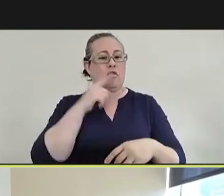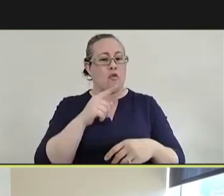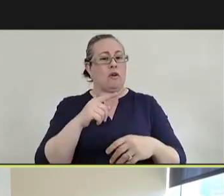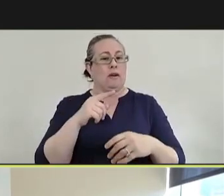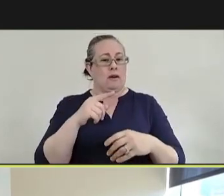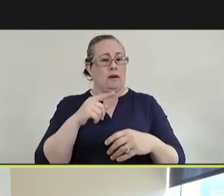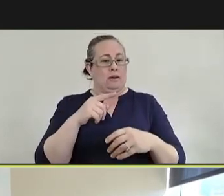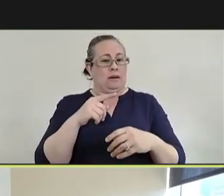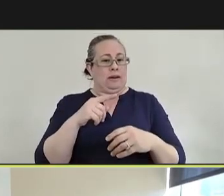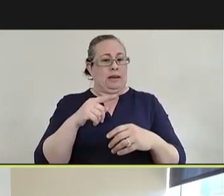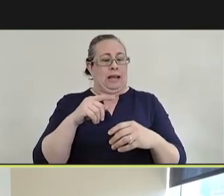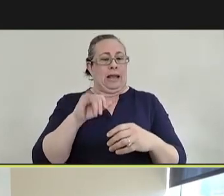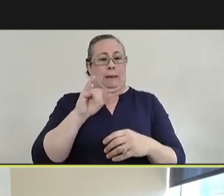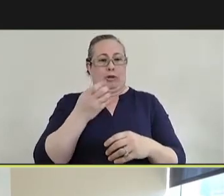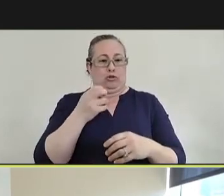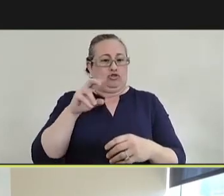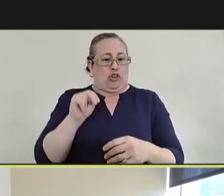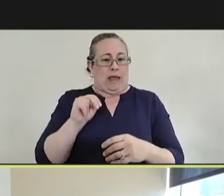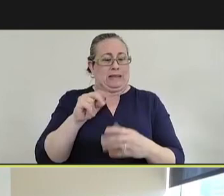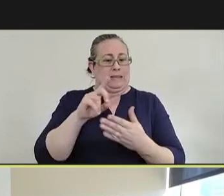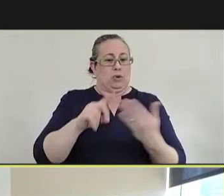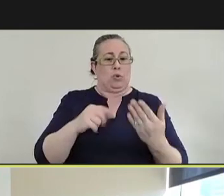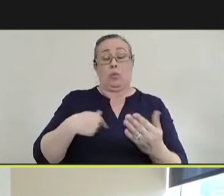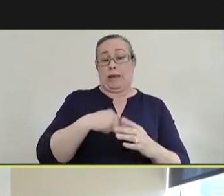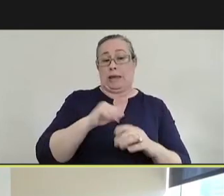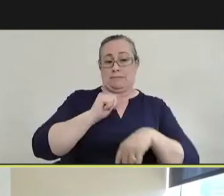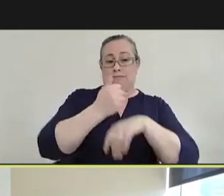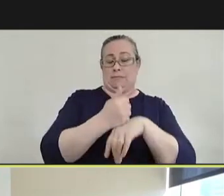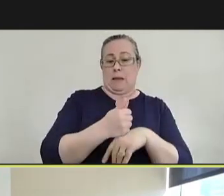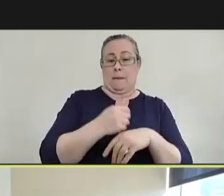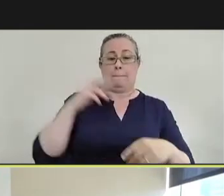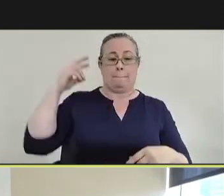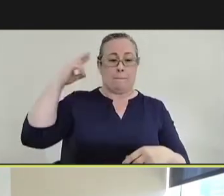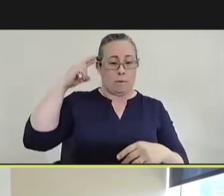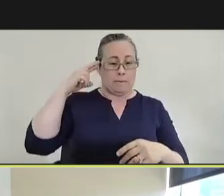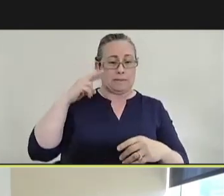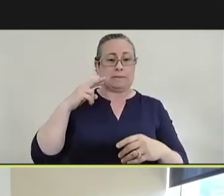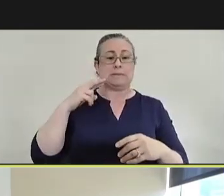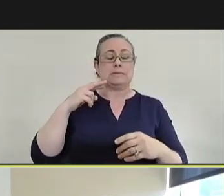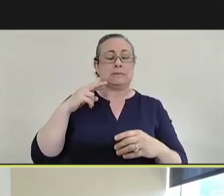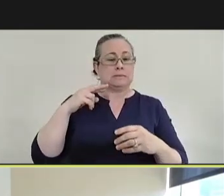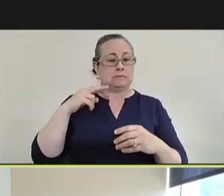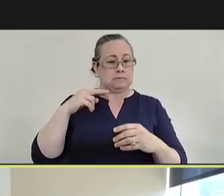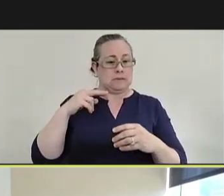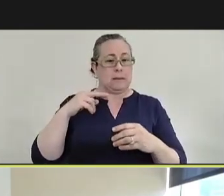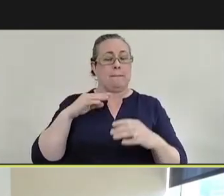We build purpose-built tools that are trained to abstract very specific types of information. and,